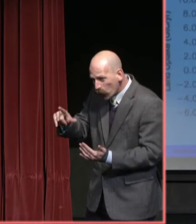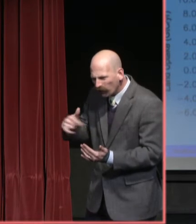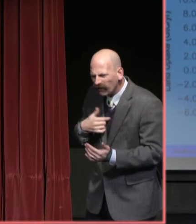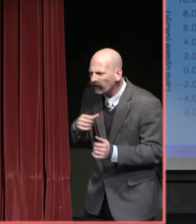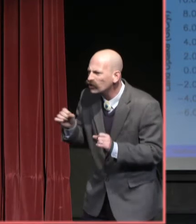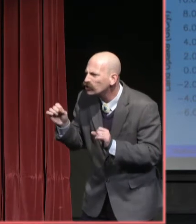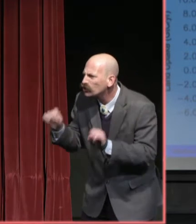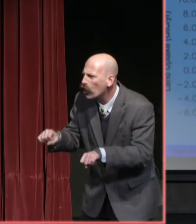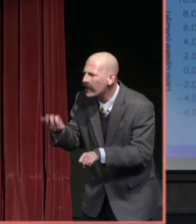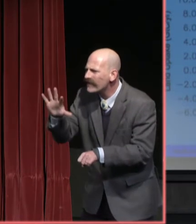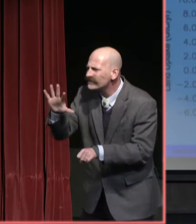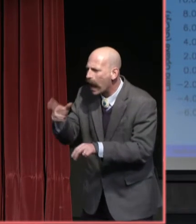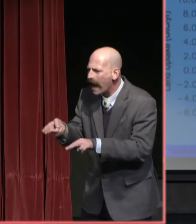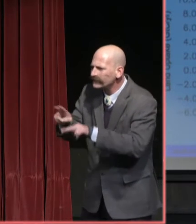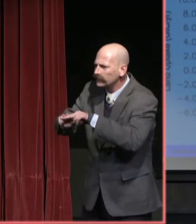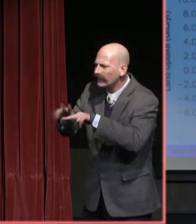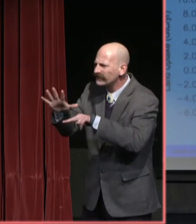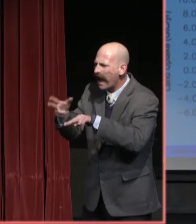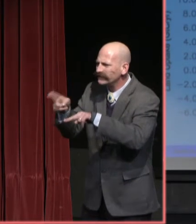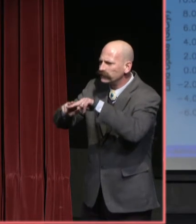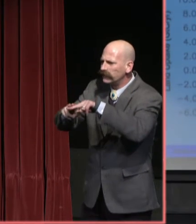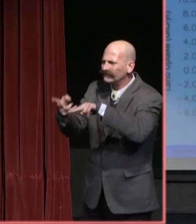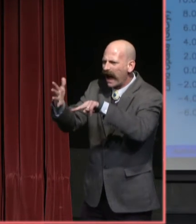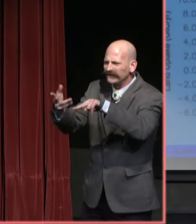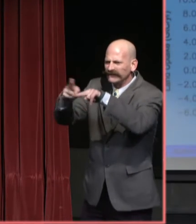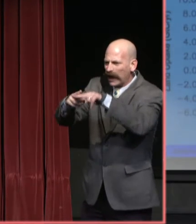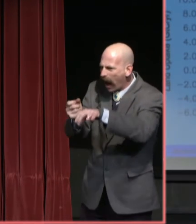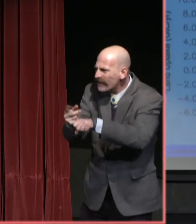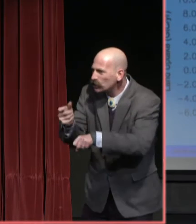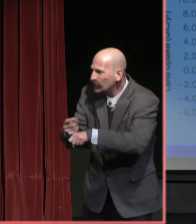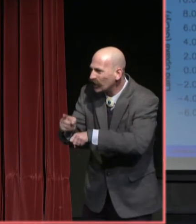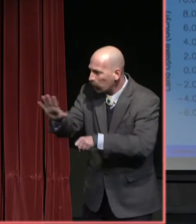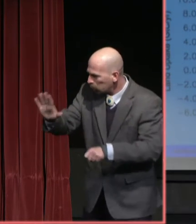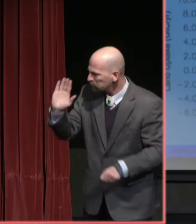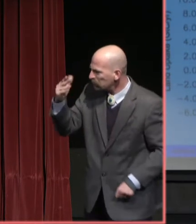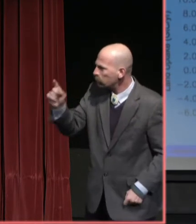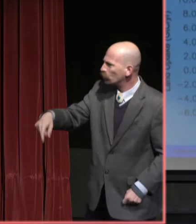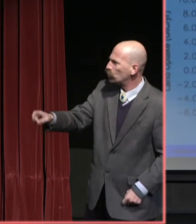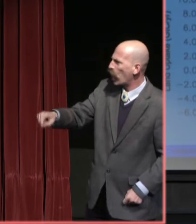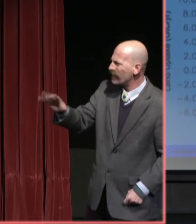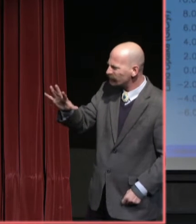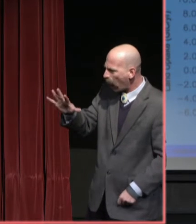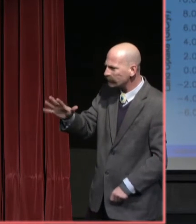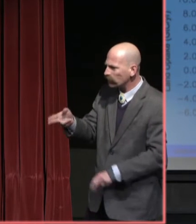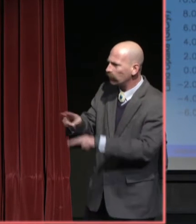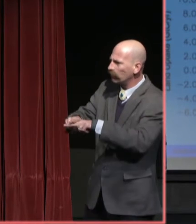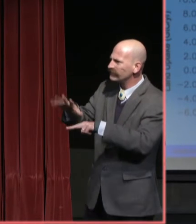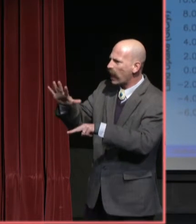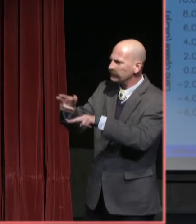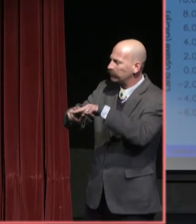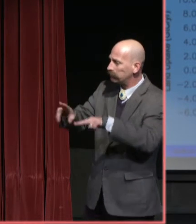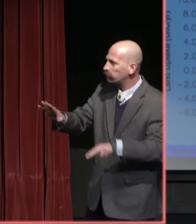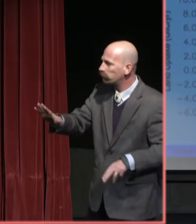by five every single year. But, we are extremely lucky because the oceans and forests